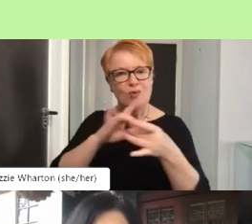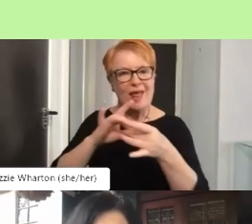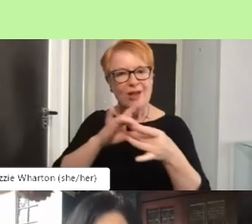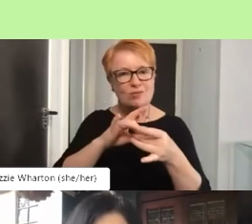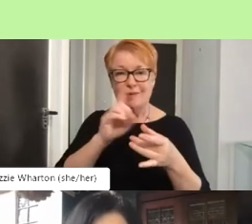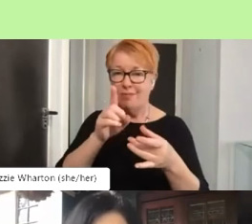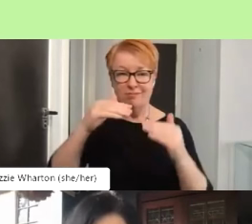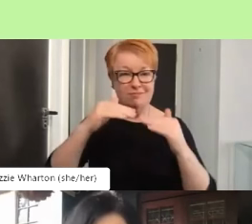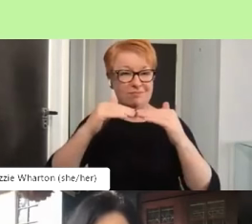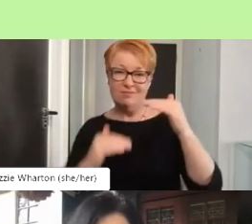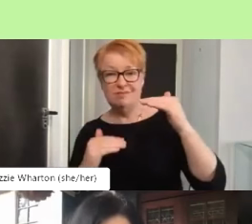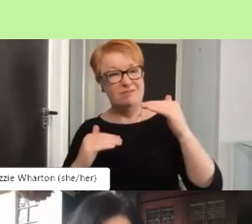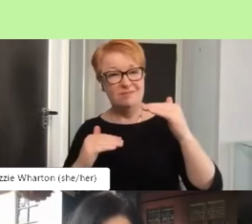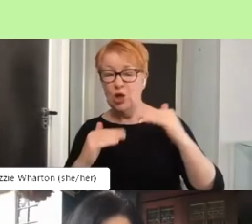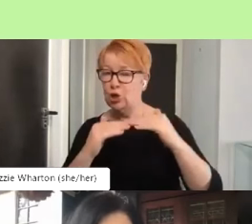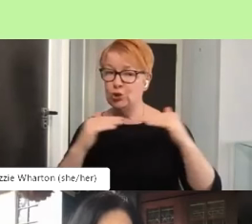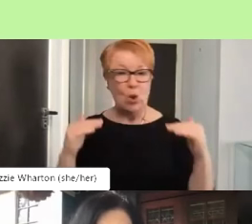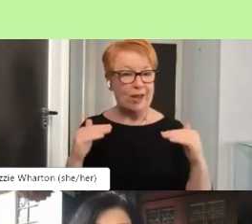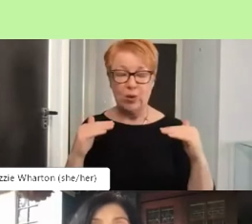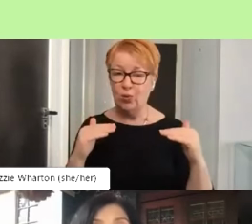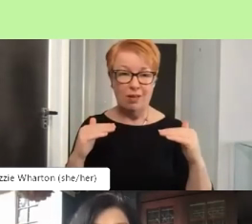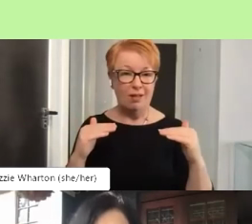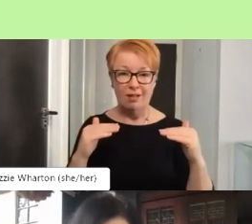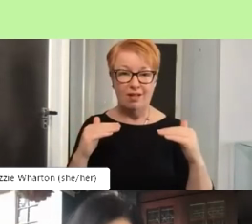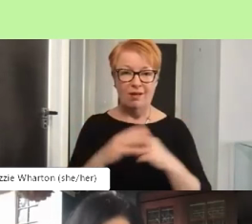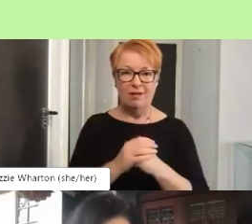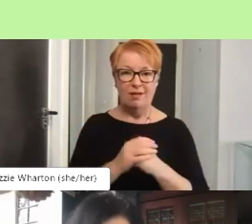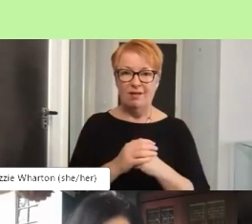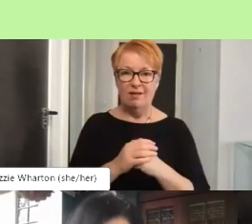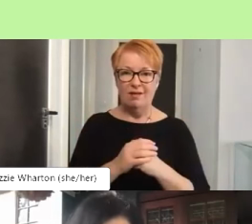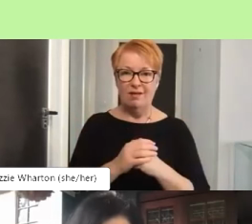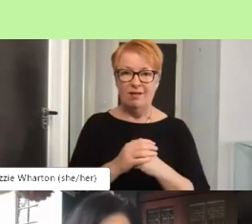are veiled by ceremony, pomp, and spectacle.